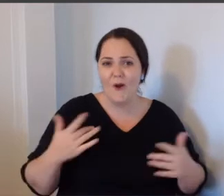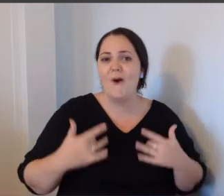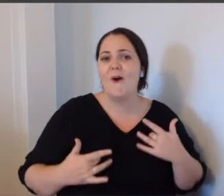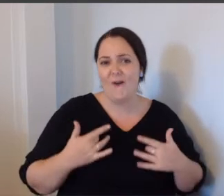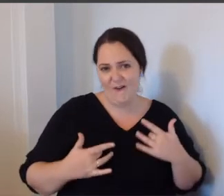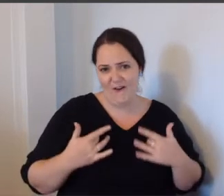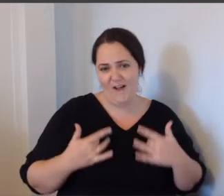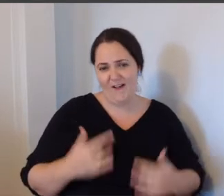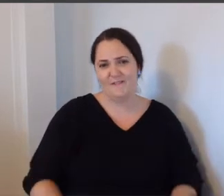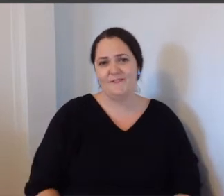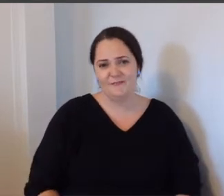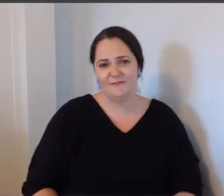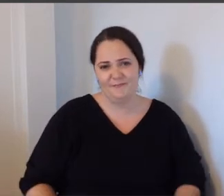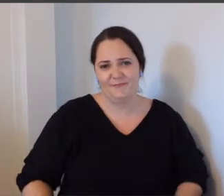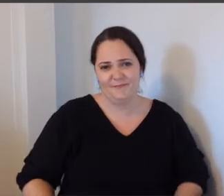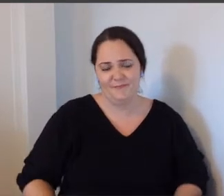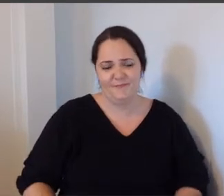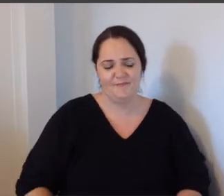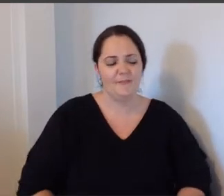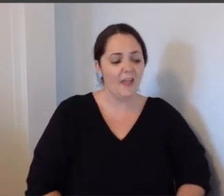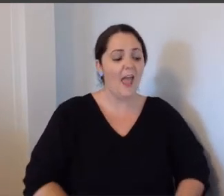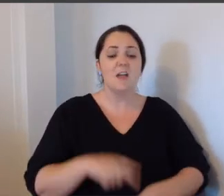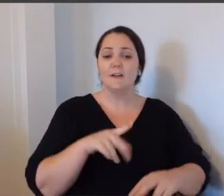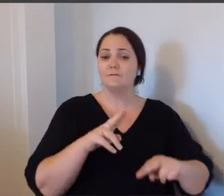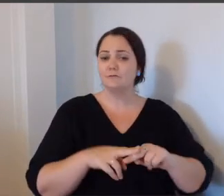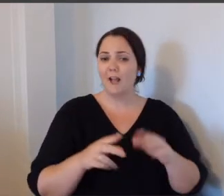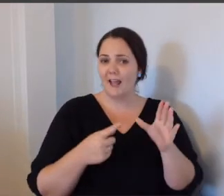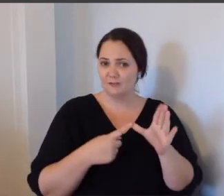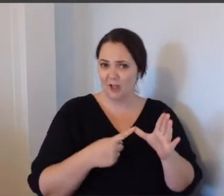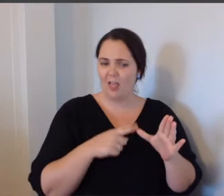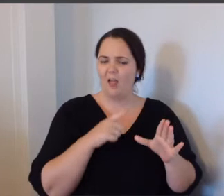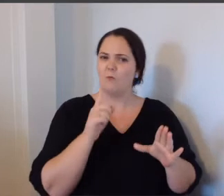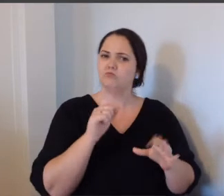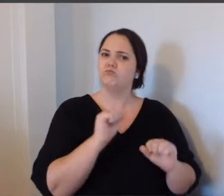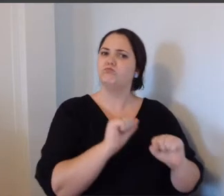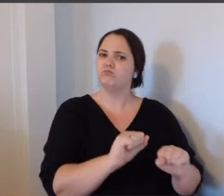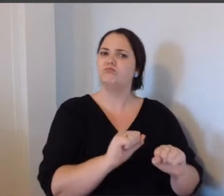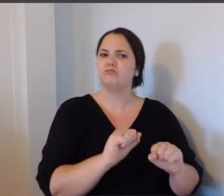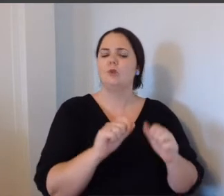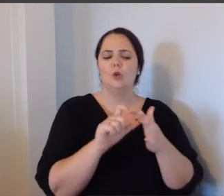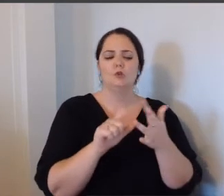of artist lives, Giorgio Vasari was writing. We know that Fra Angelico was a Dominican Monk